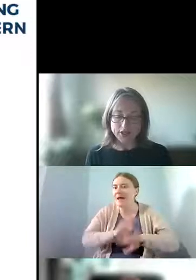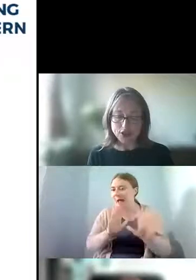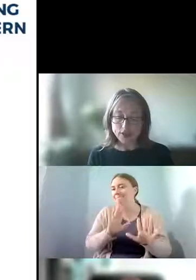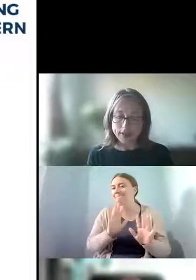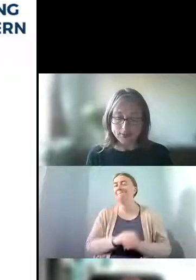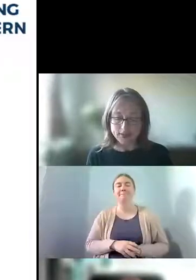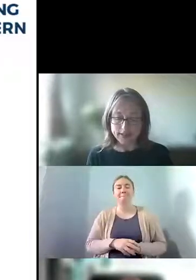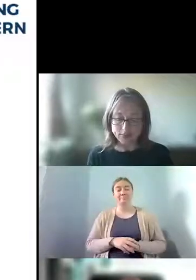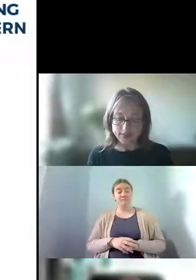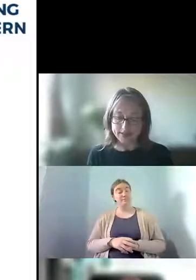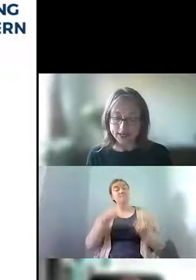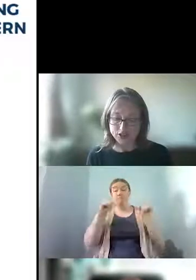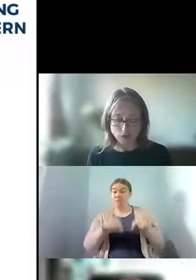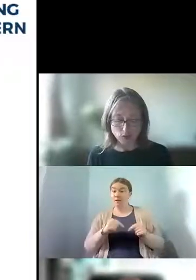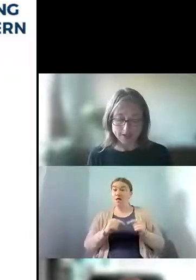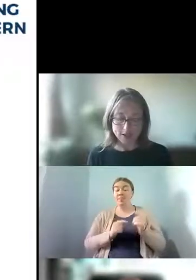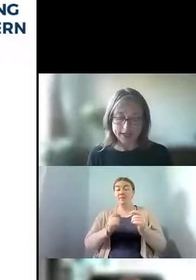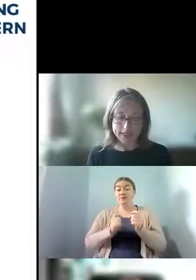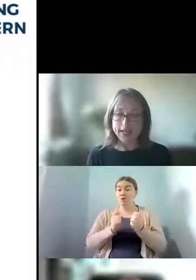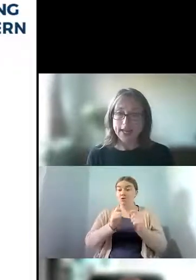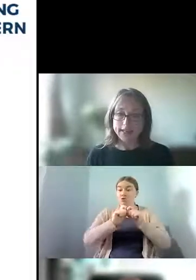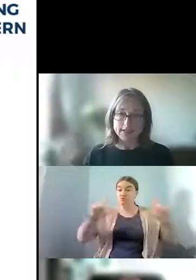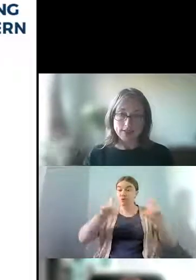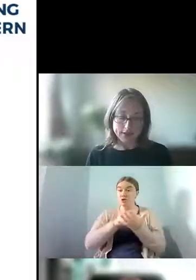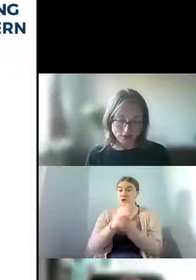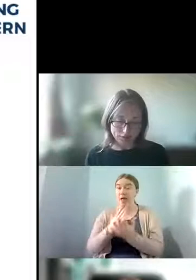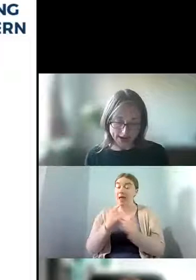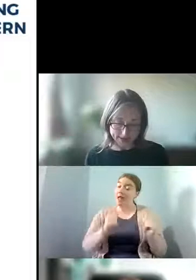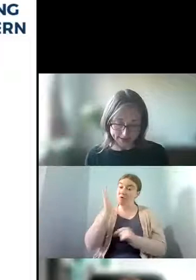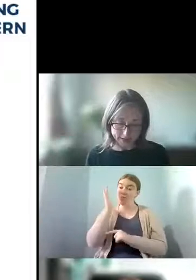should be able to see the presentation on one side and the speakers on the right hand side